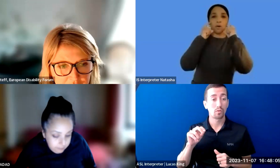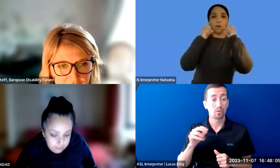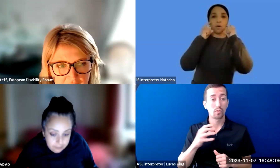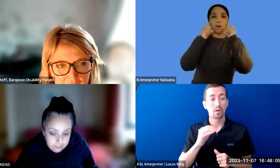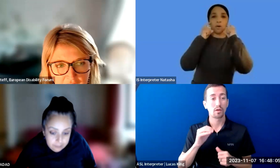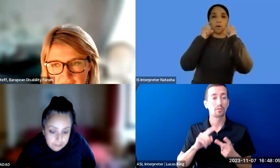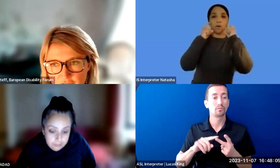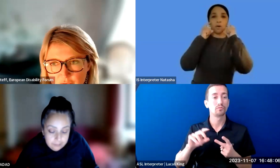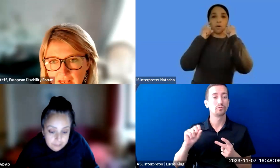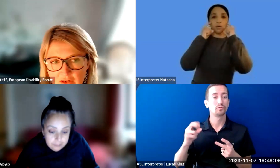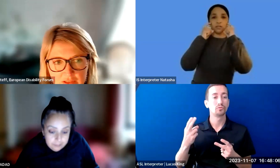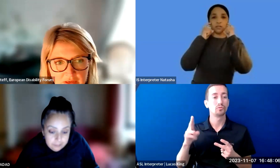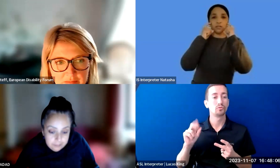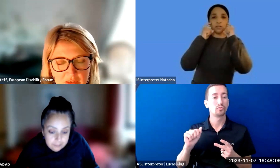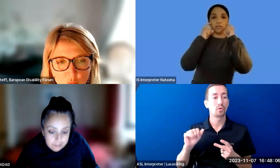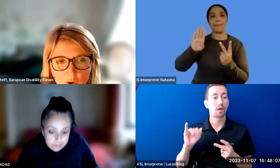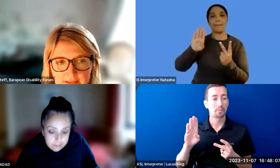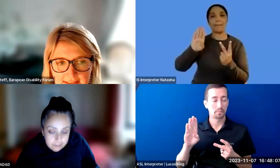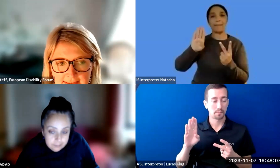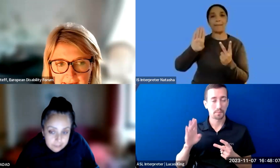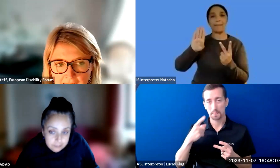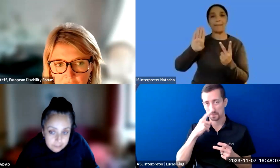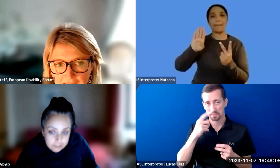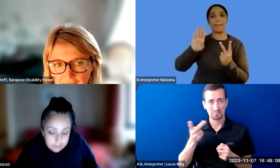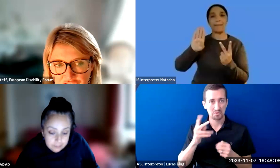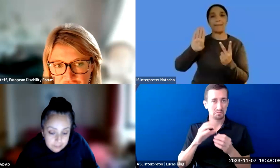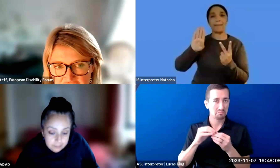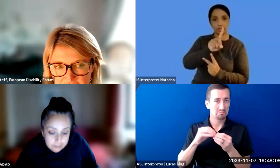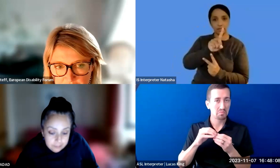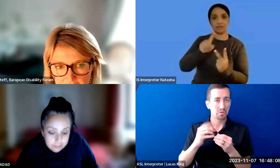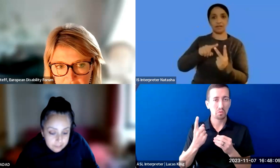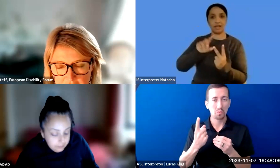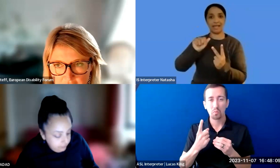"Can you tell us one stand-out achievement